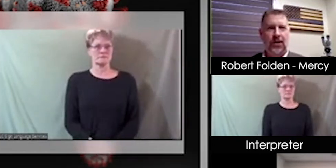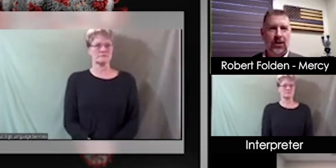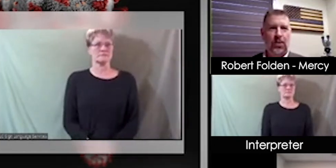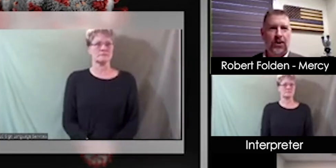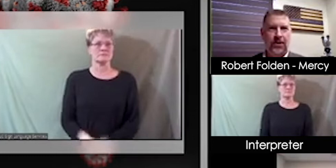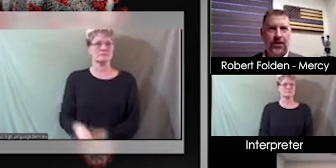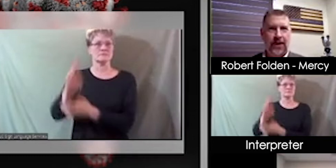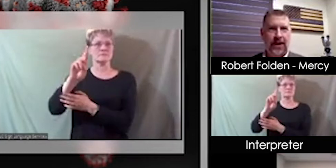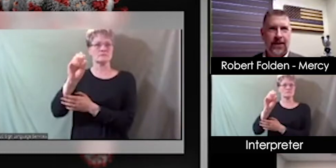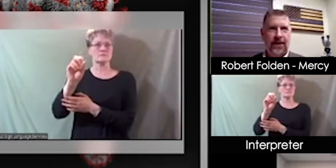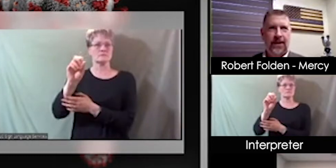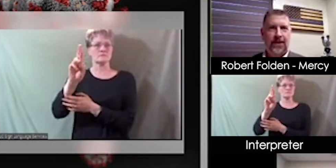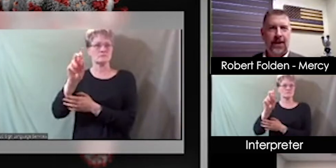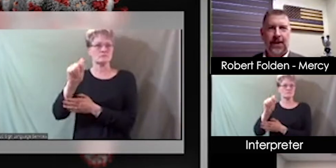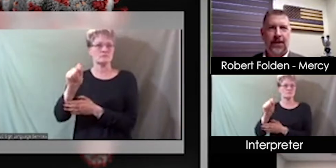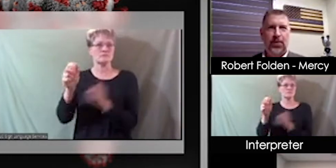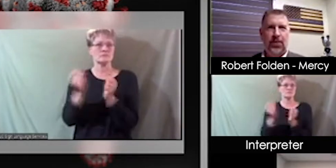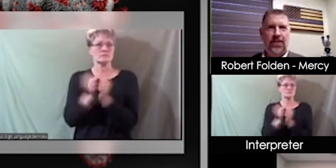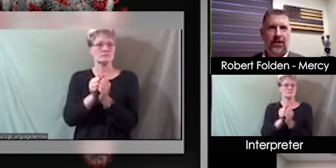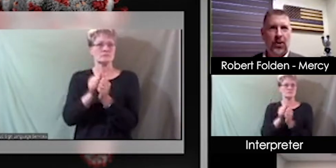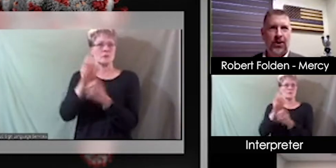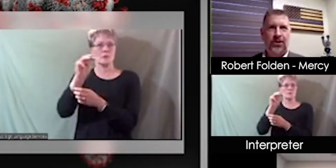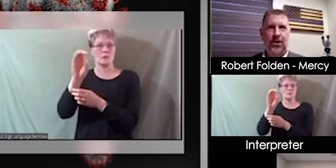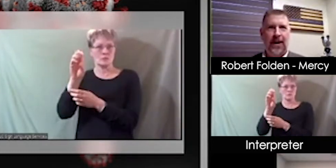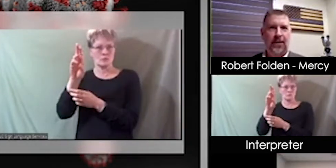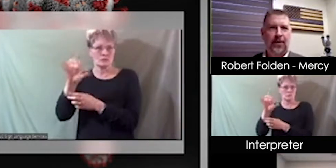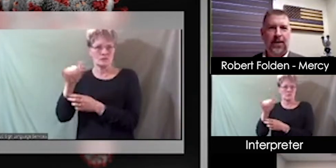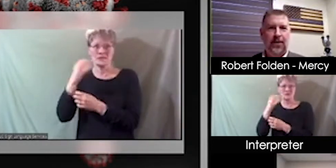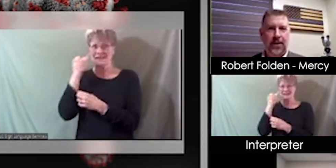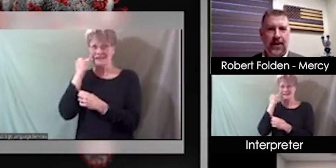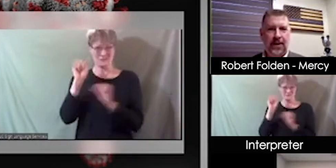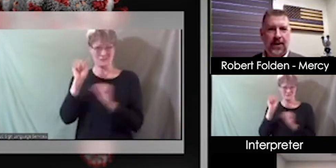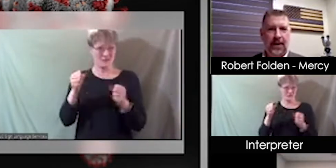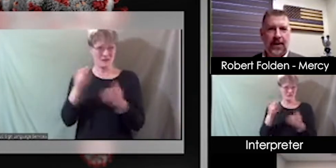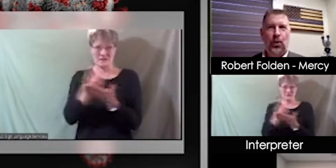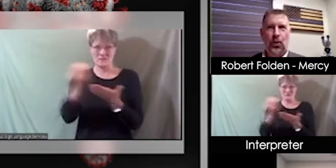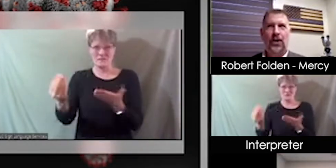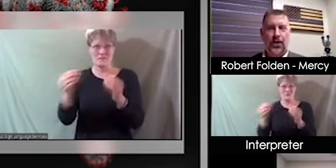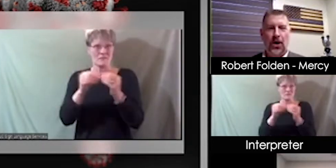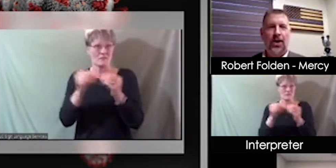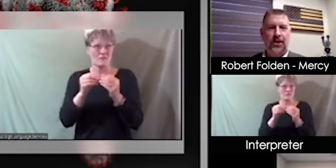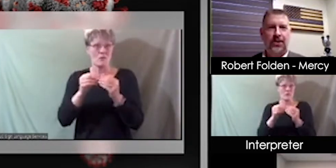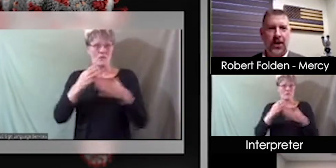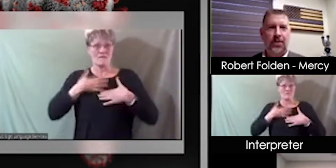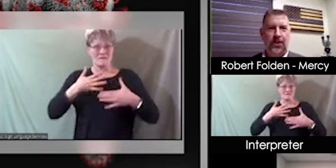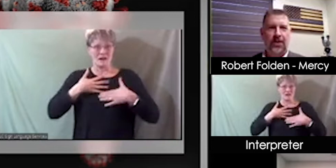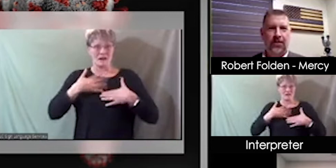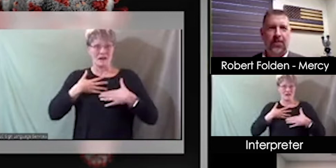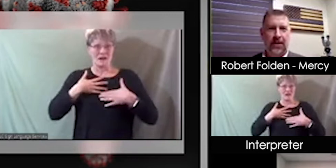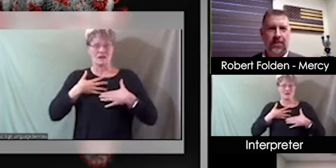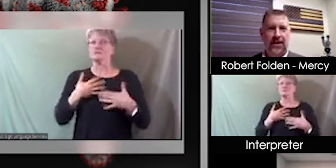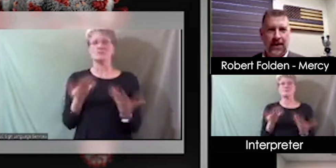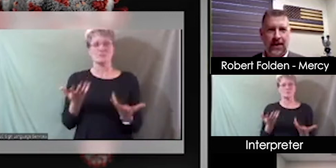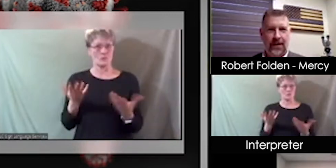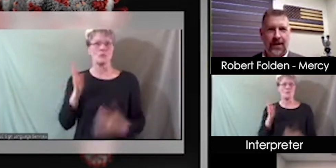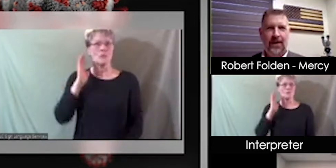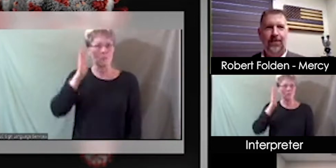we certainly want to do that. It's kind of like the previous question about PPE. We are not going to stop looking for PPE.